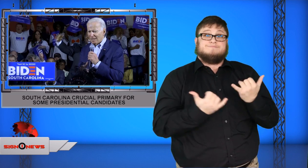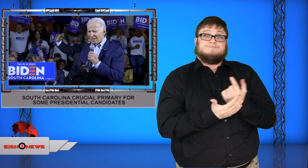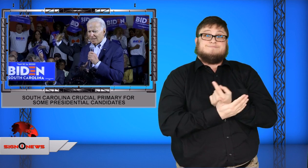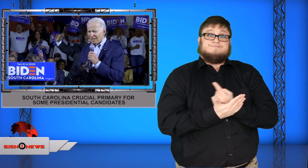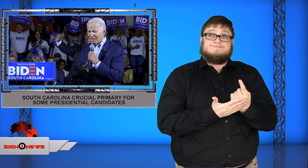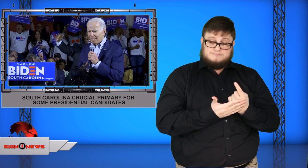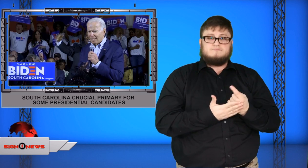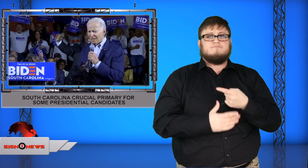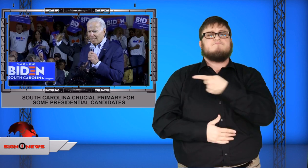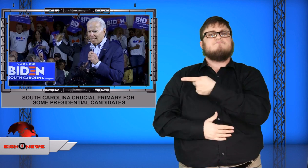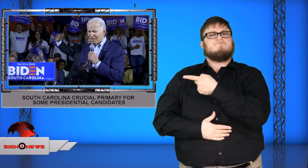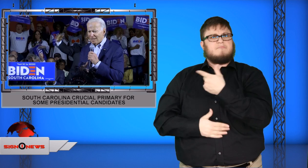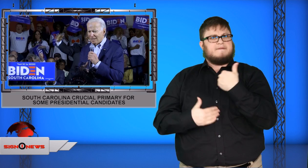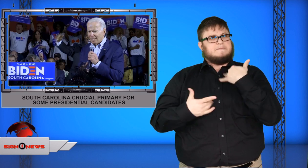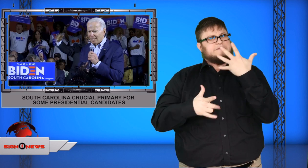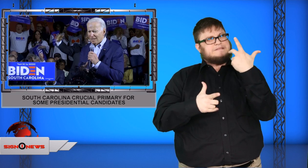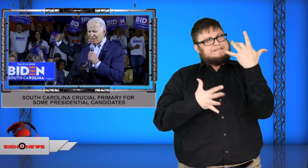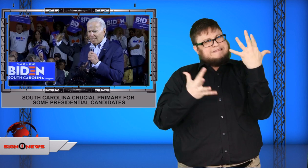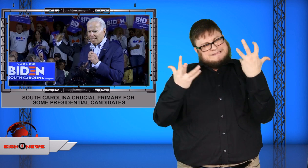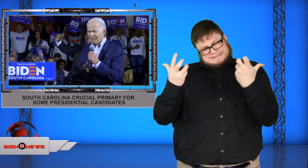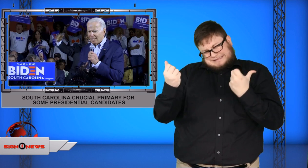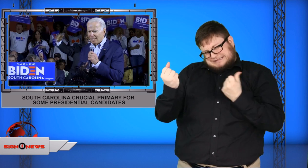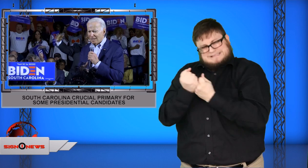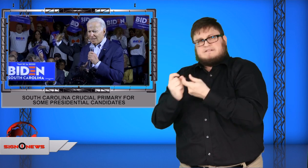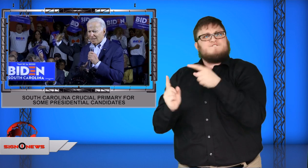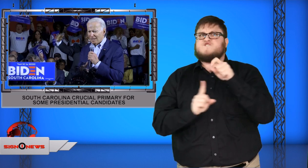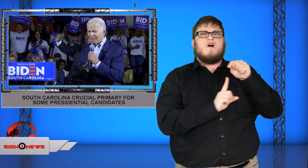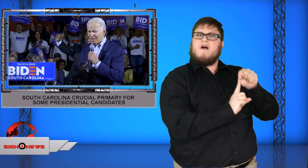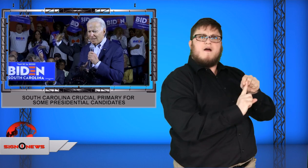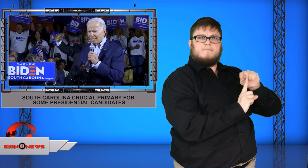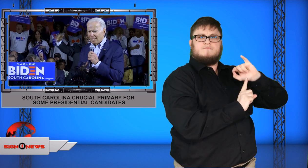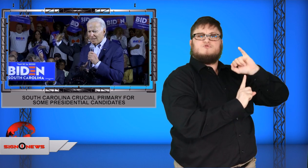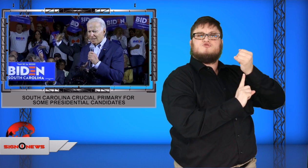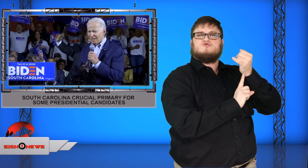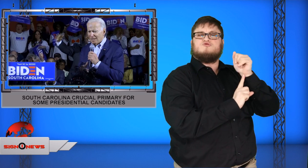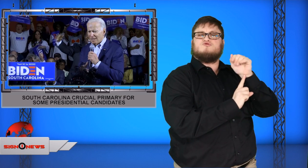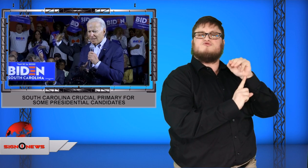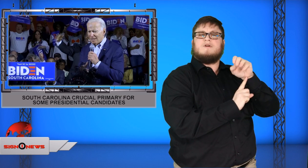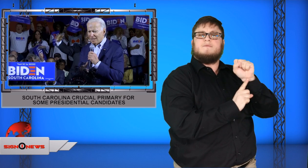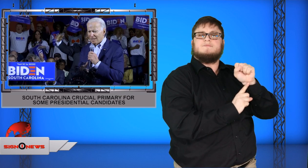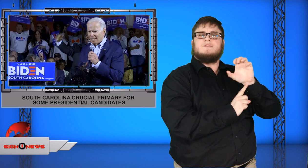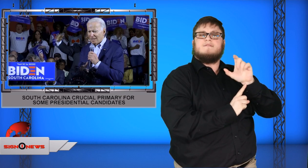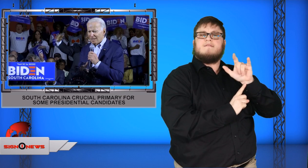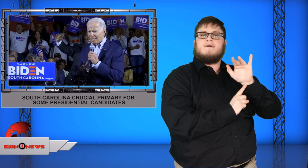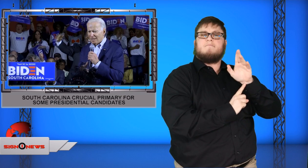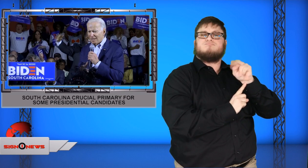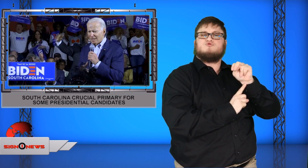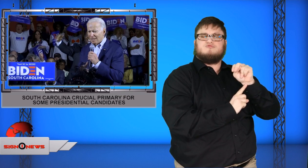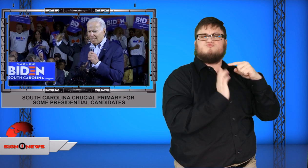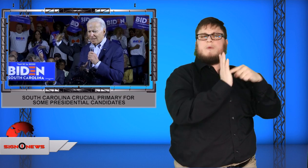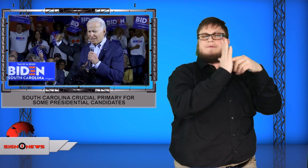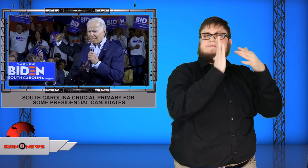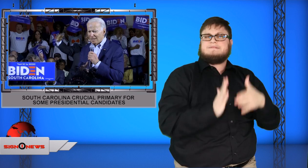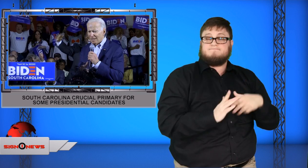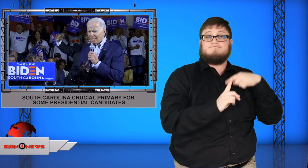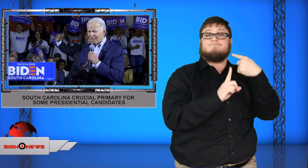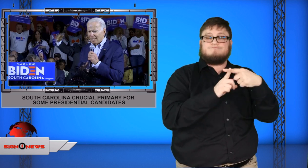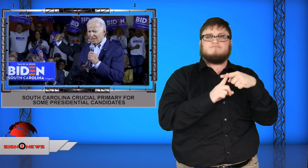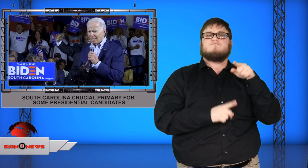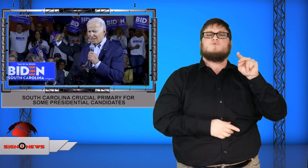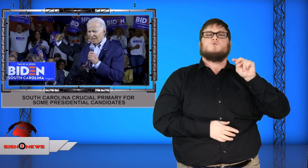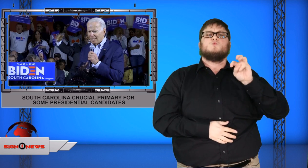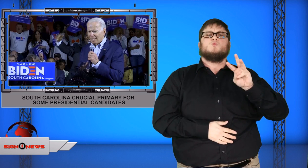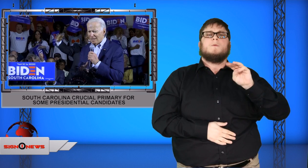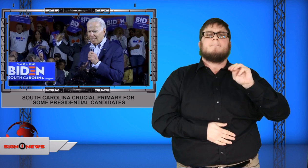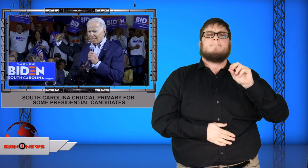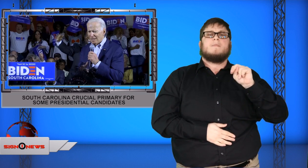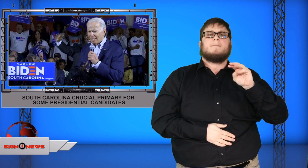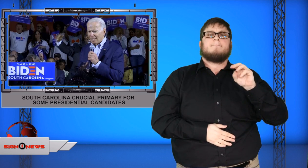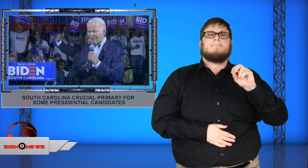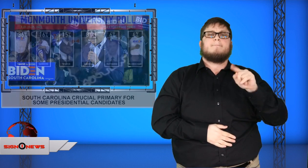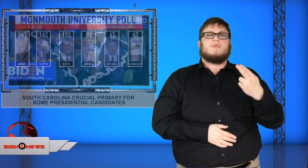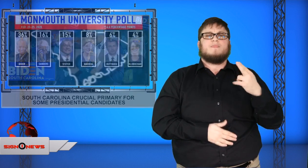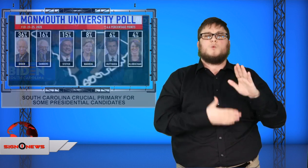He got an endorsement from Representative James Clyburn this week and in a new Monmouth